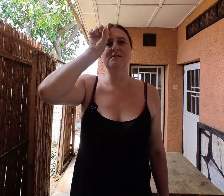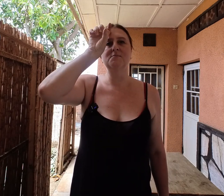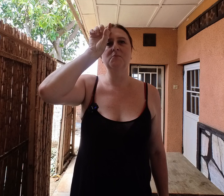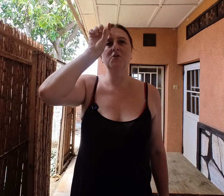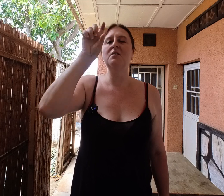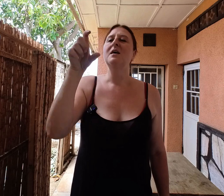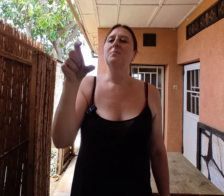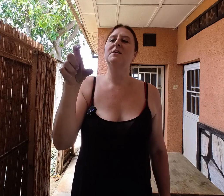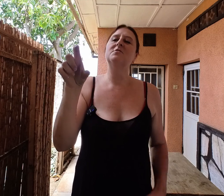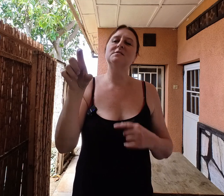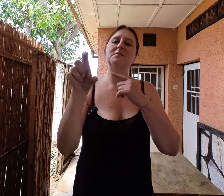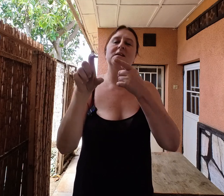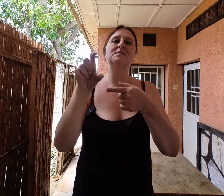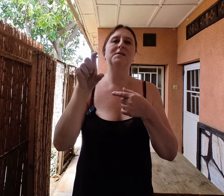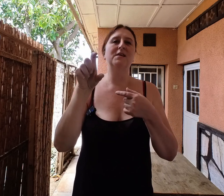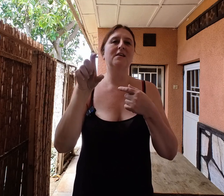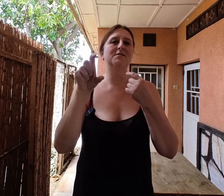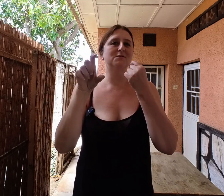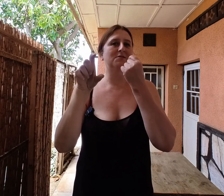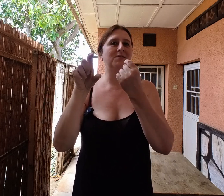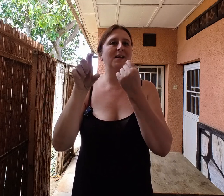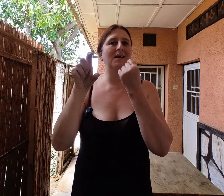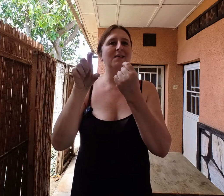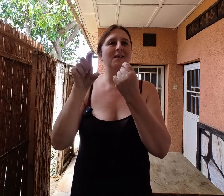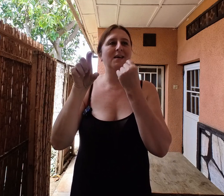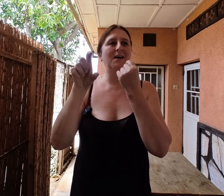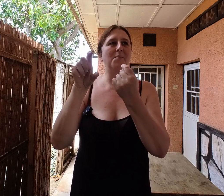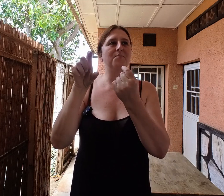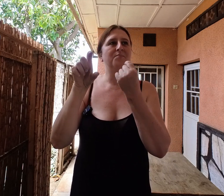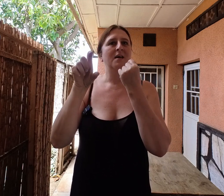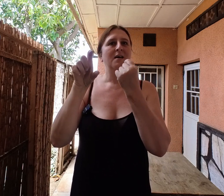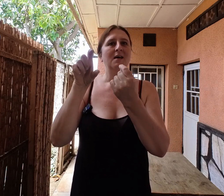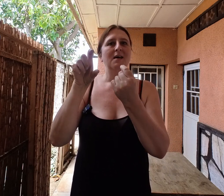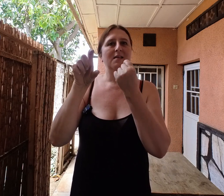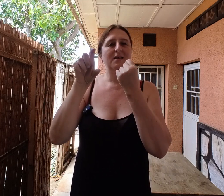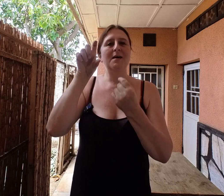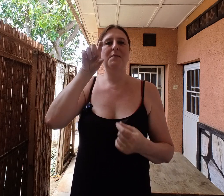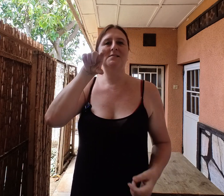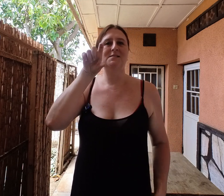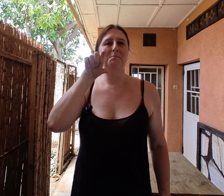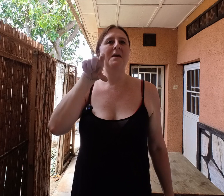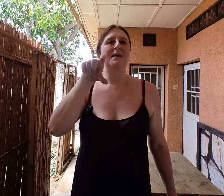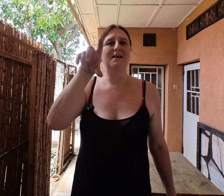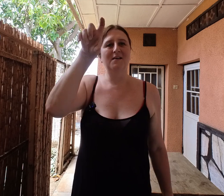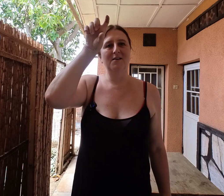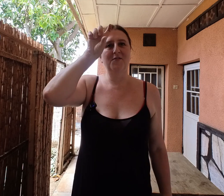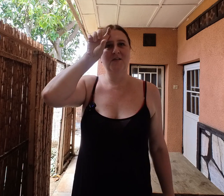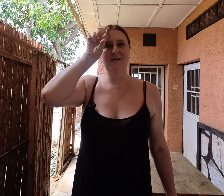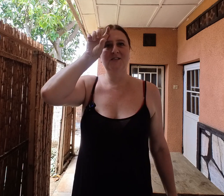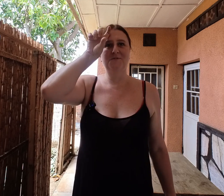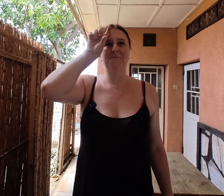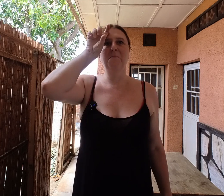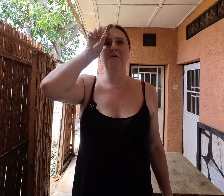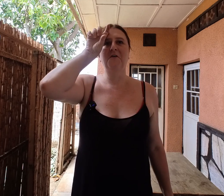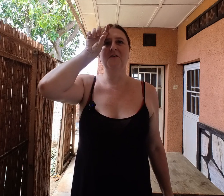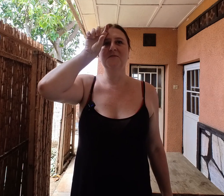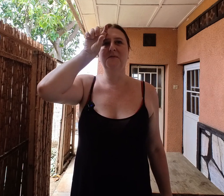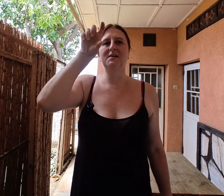cresent moon, but it also makes me think of, sort of, the um, the ibis beak of the Egyptian bird.